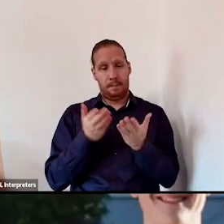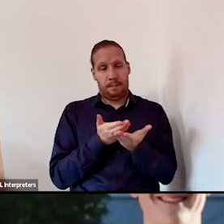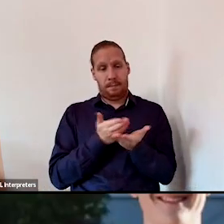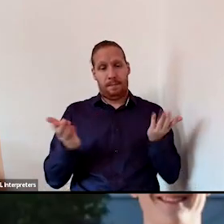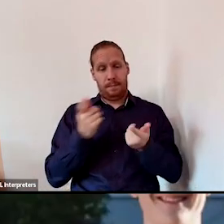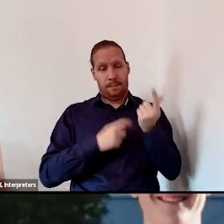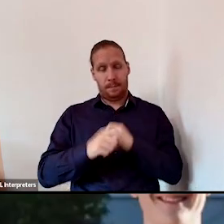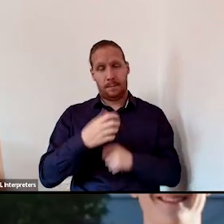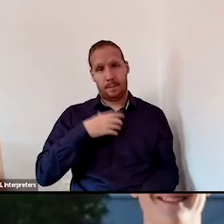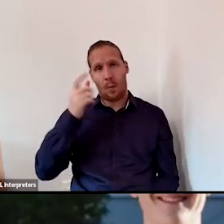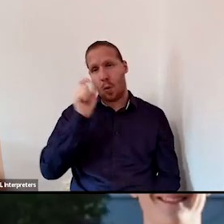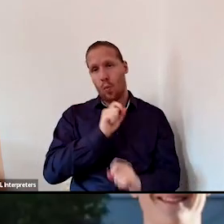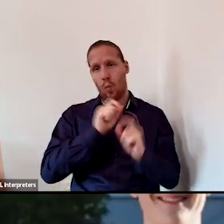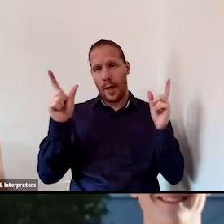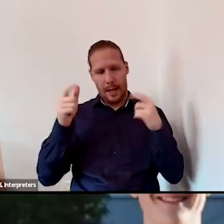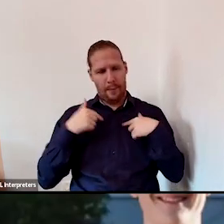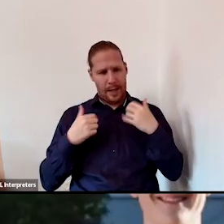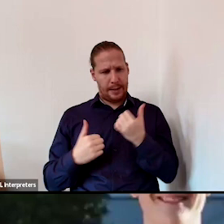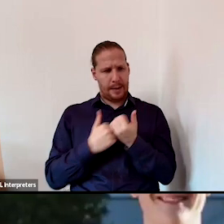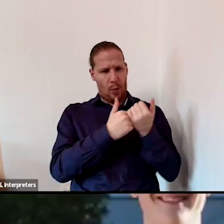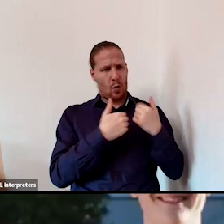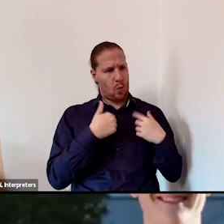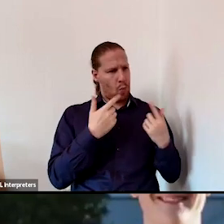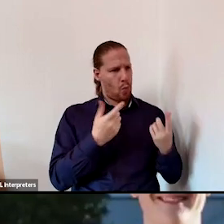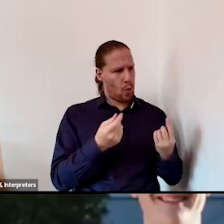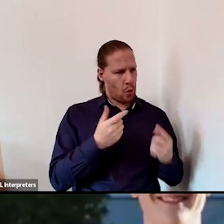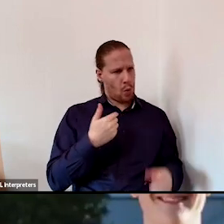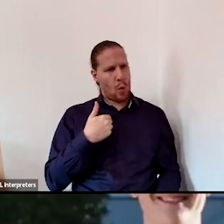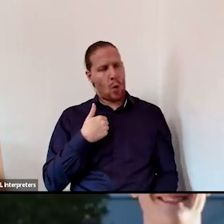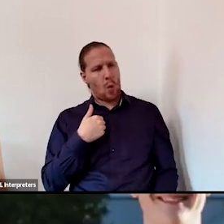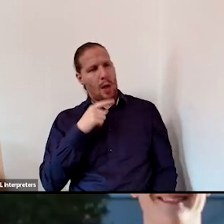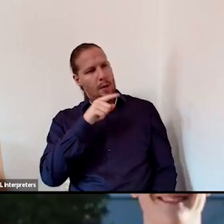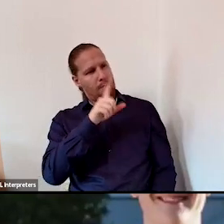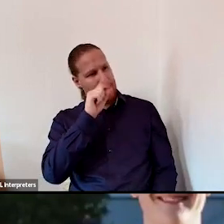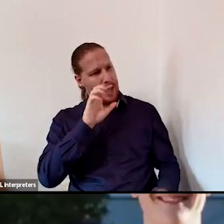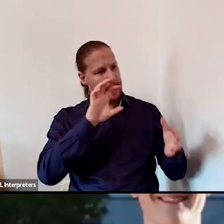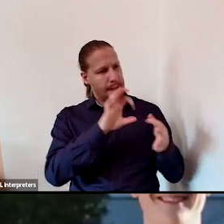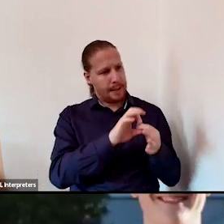to them and importantly, what might not be and what might feel out of reach. So the experiences that they have